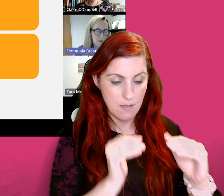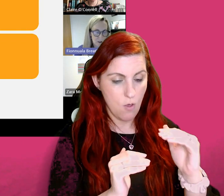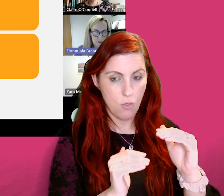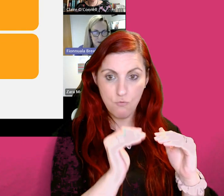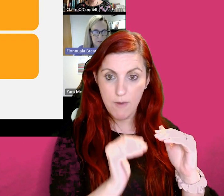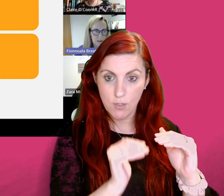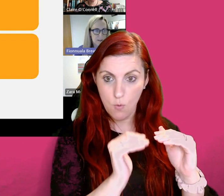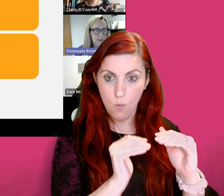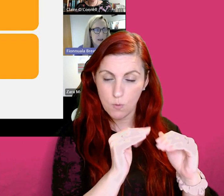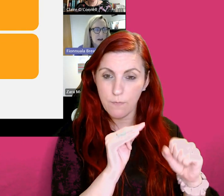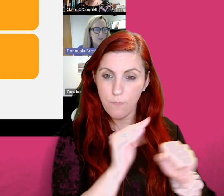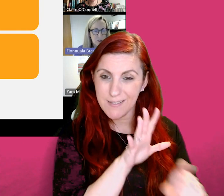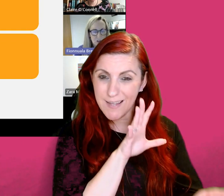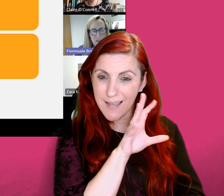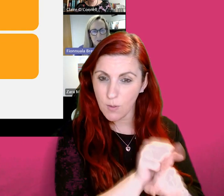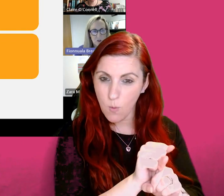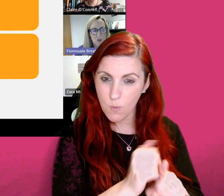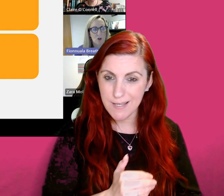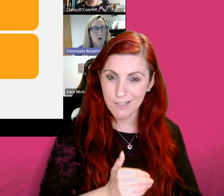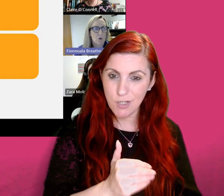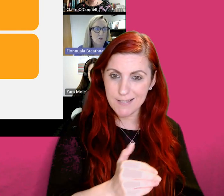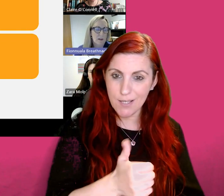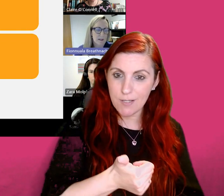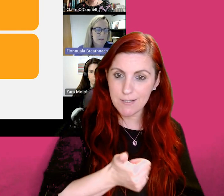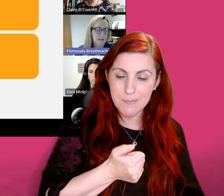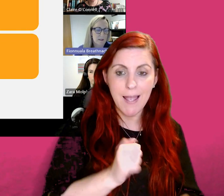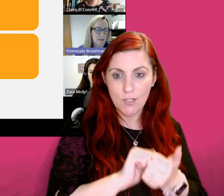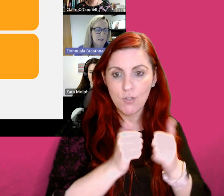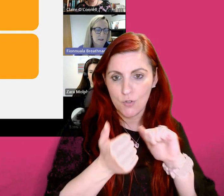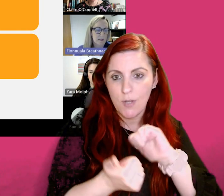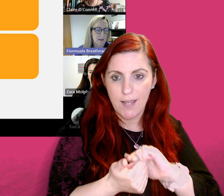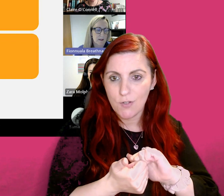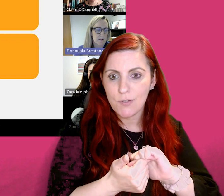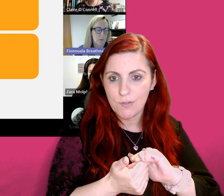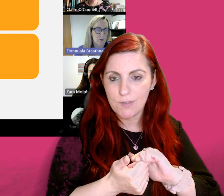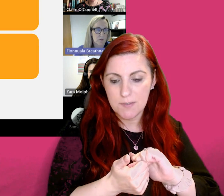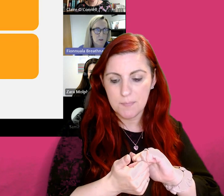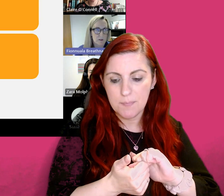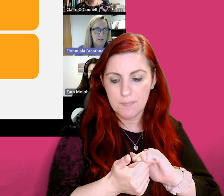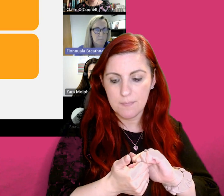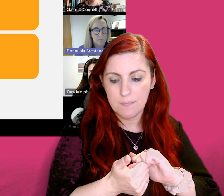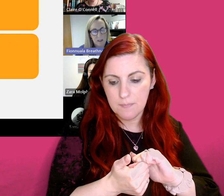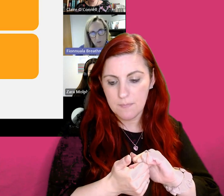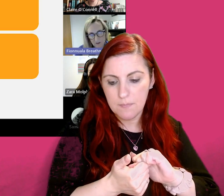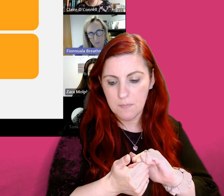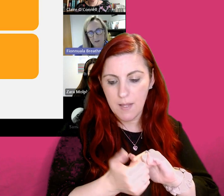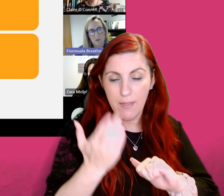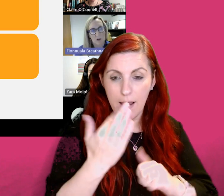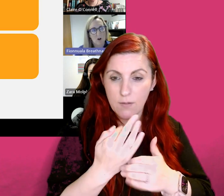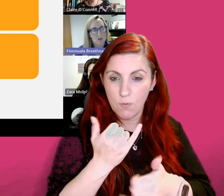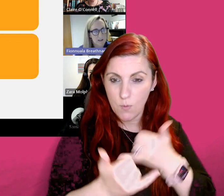gestational diabetes have been changed over the last H uh number of years in response to large